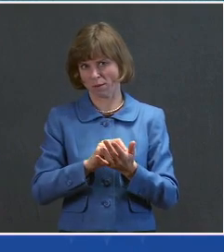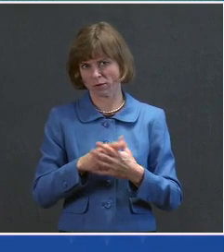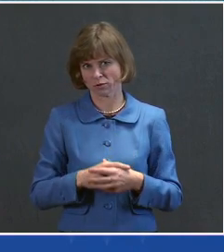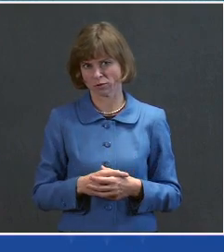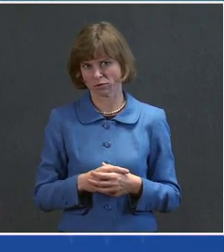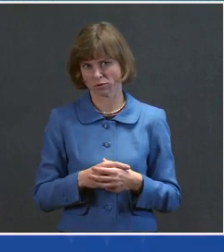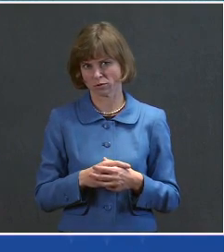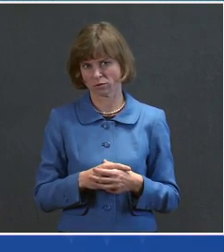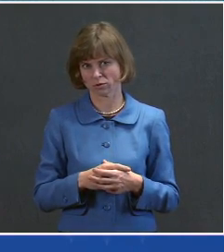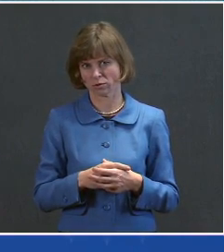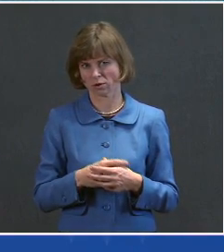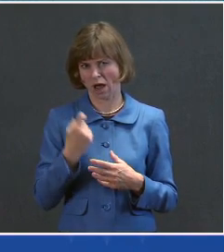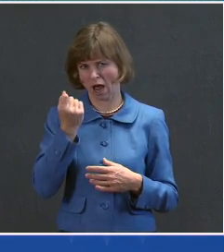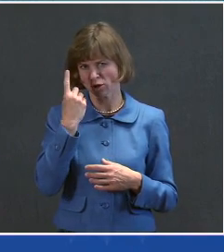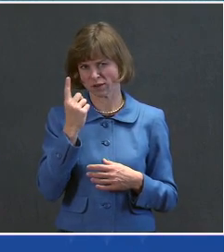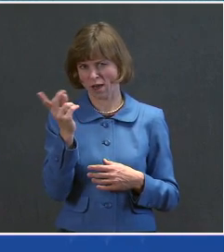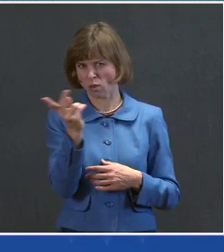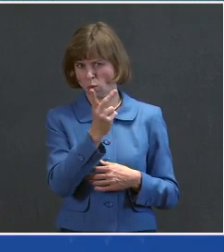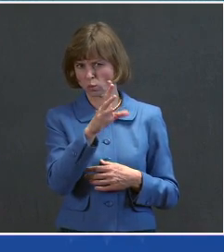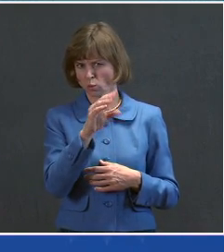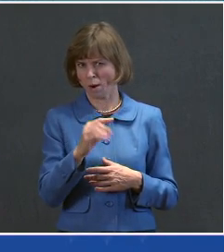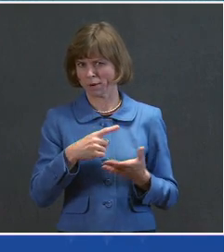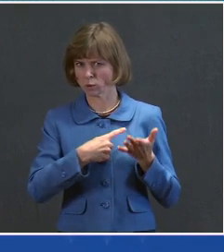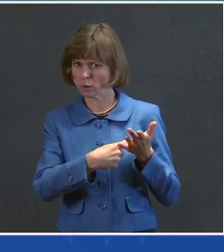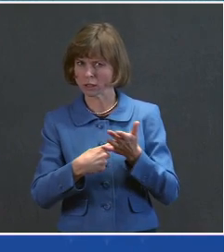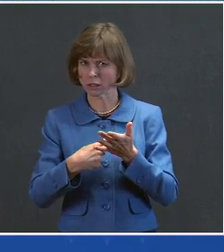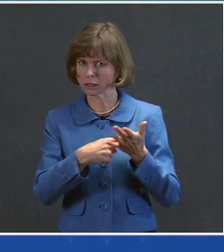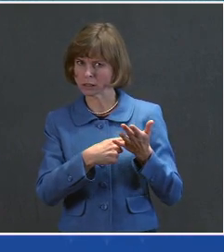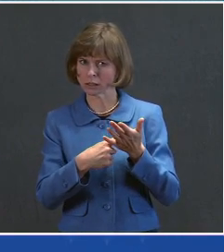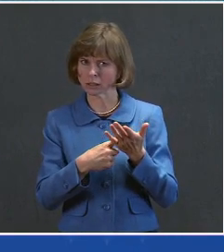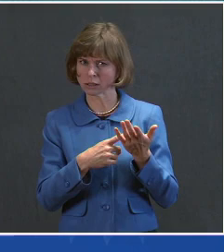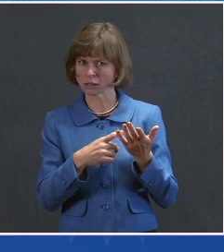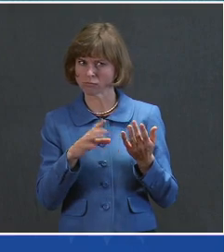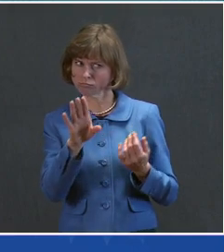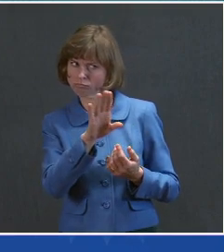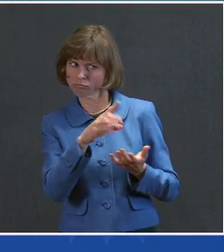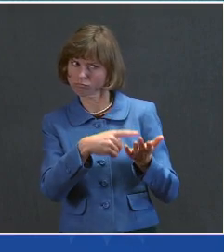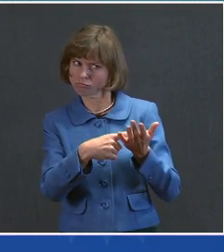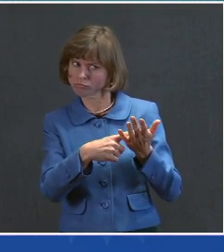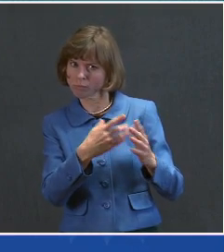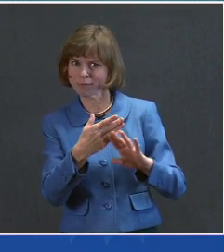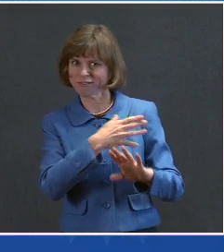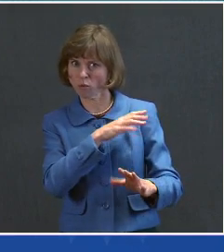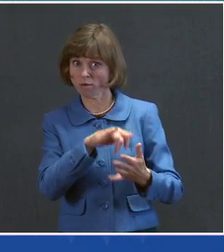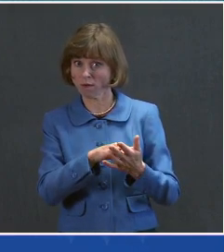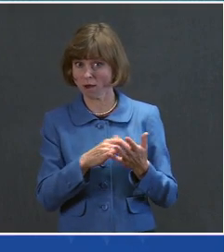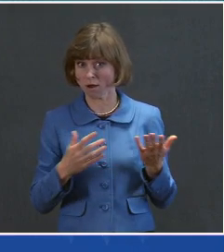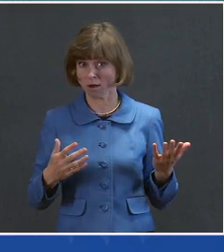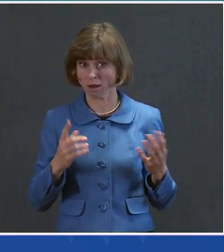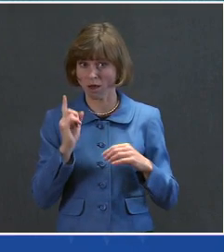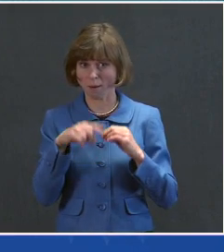between those companies had been in the works before that even, in terms of, sort of, the corporate discussions between them.